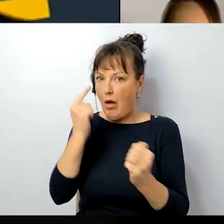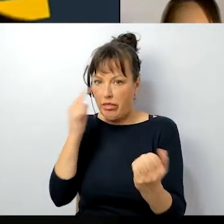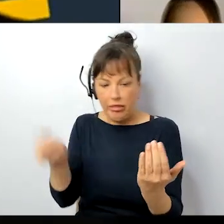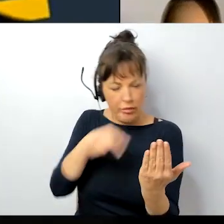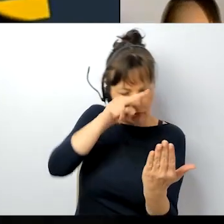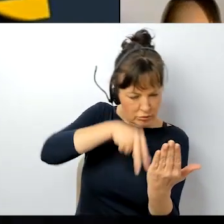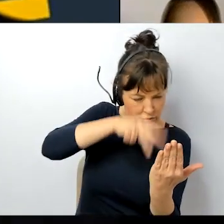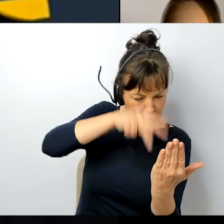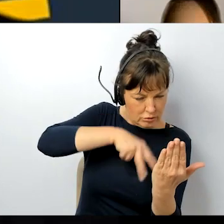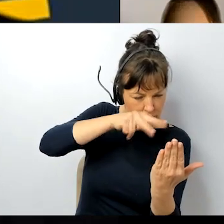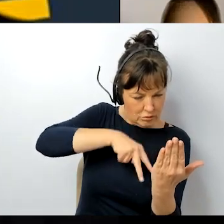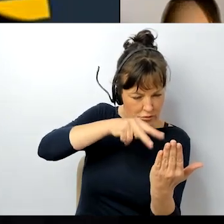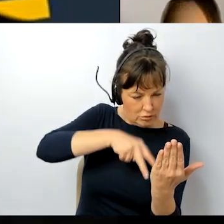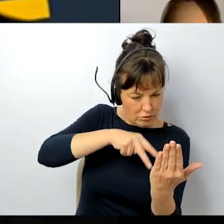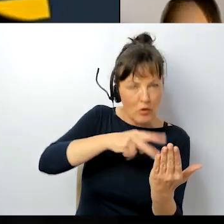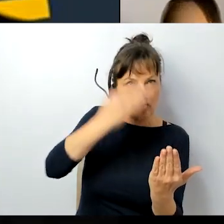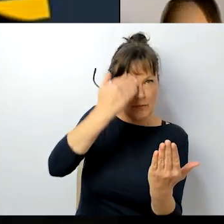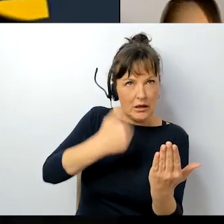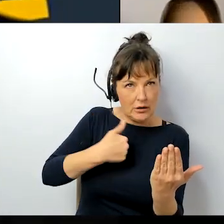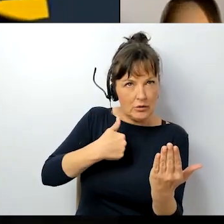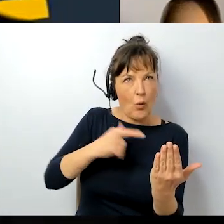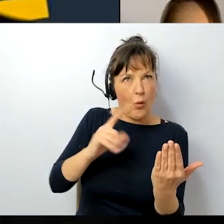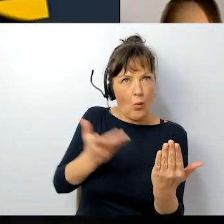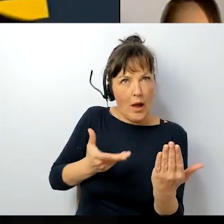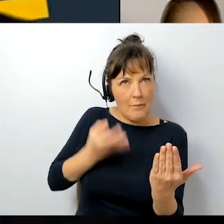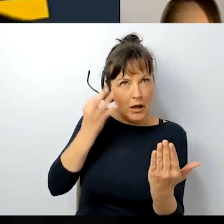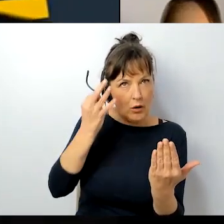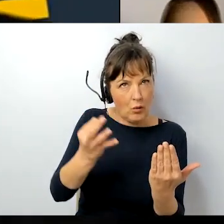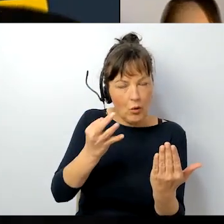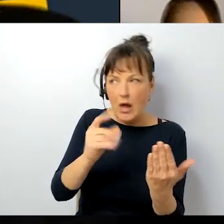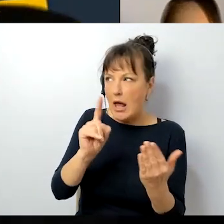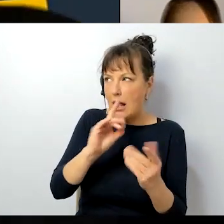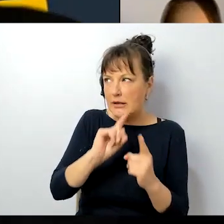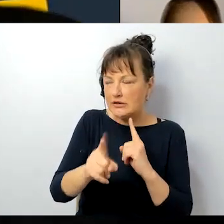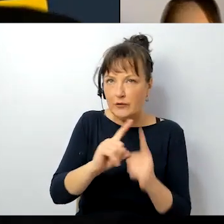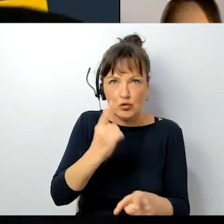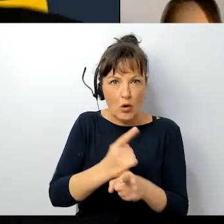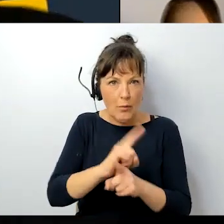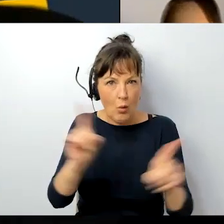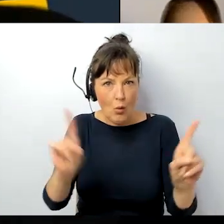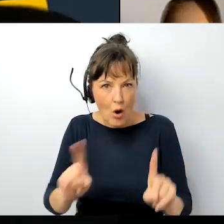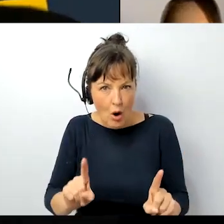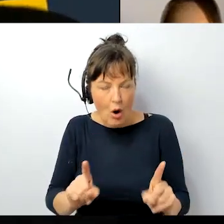very difficult to remember, keep yourself right, which interview am I going to so just make sure